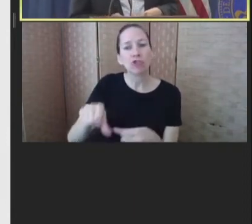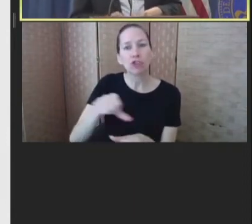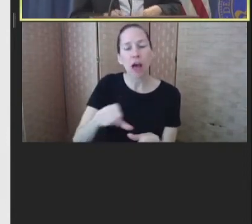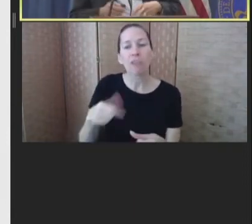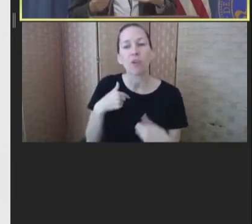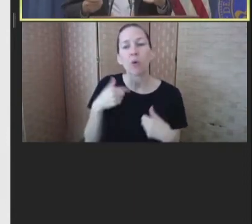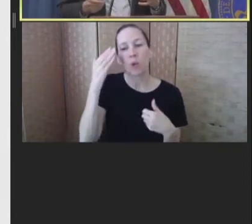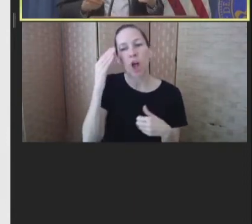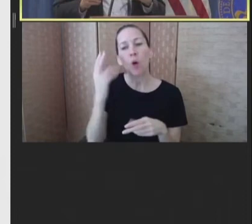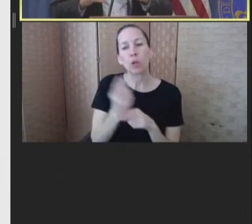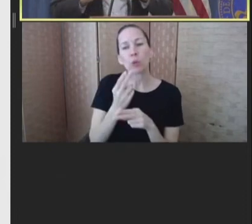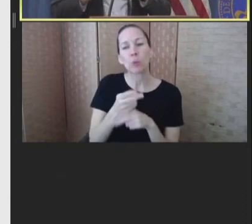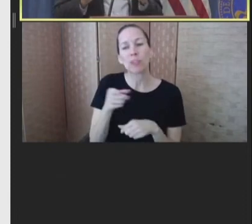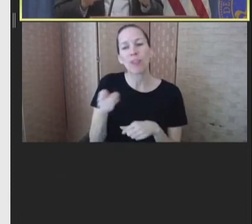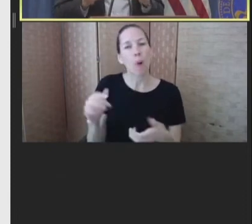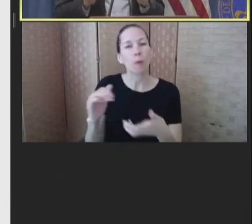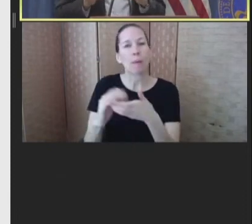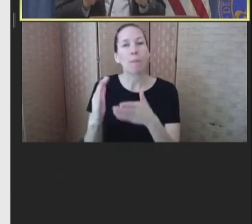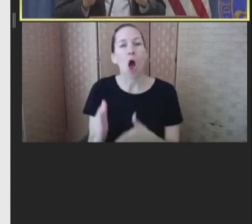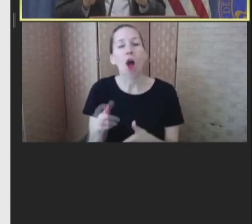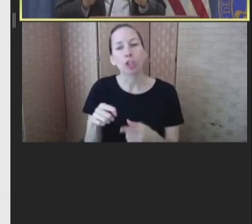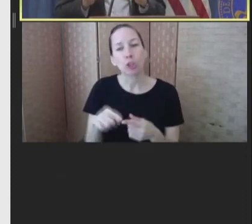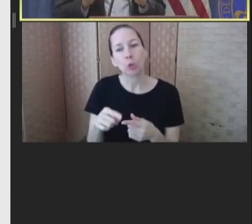And this just shows, when we placed the family at the center, that